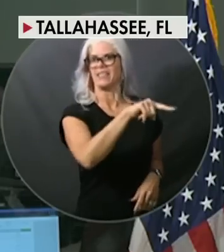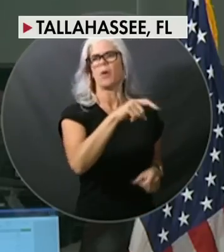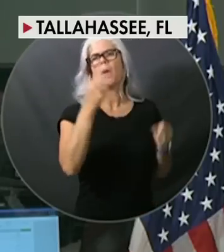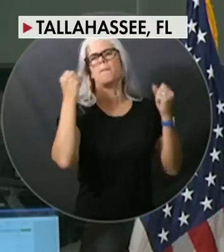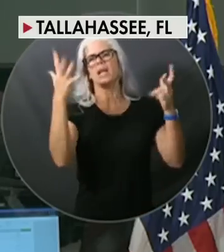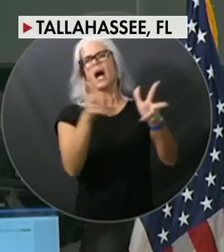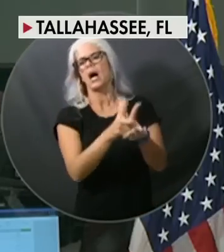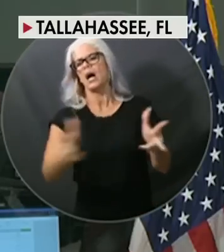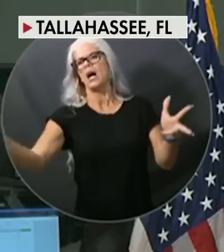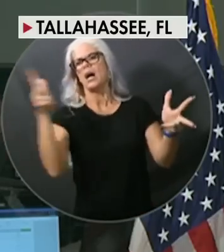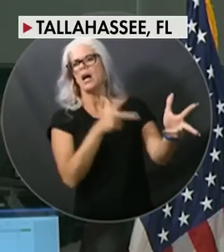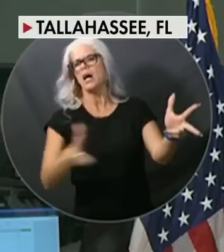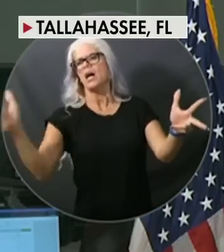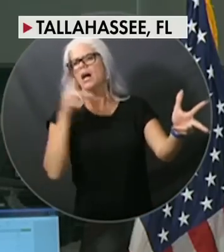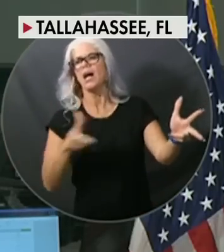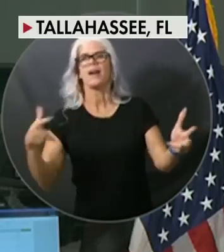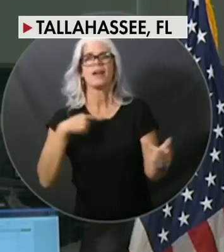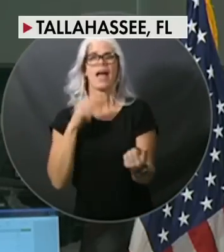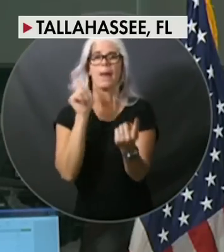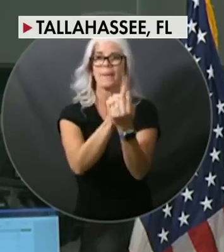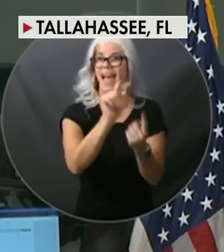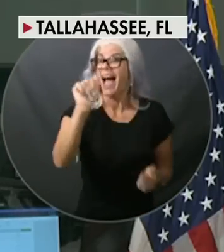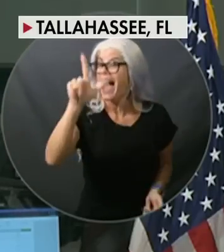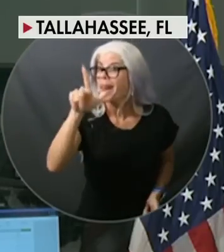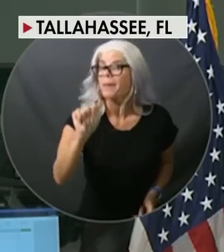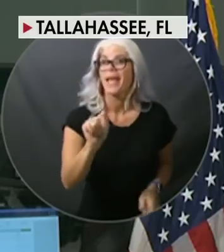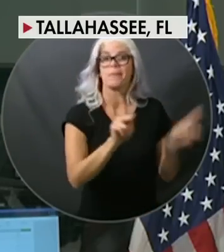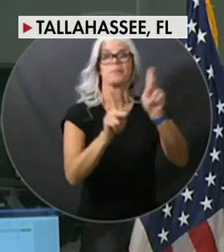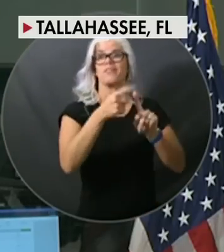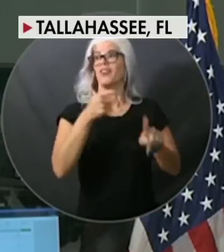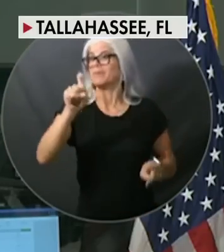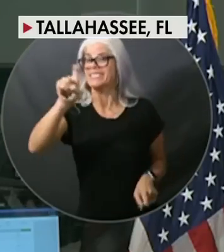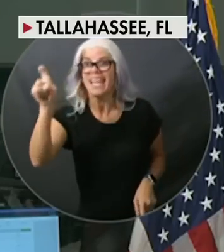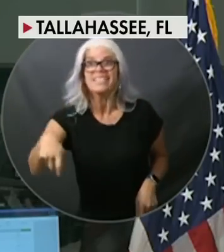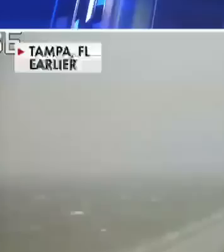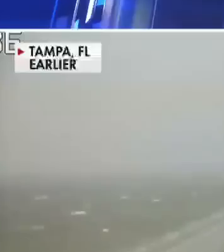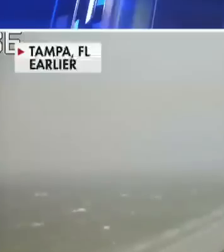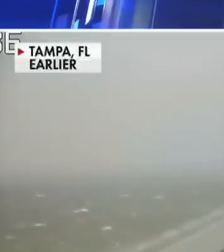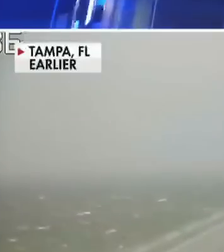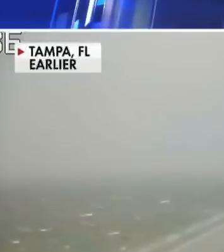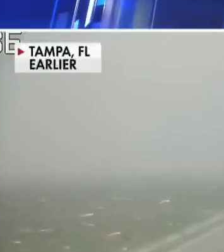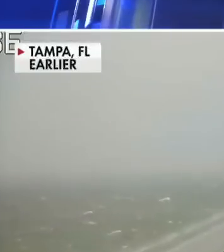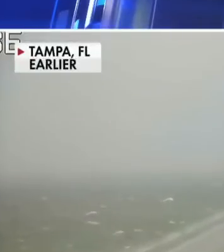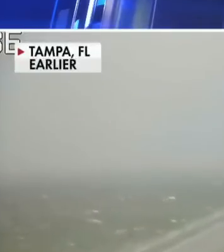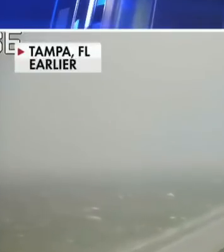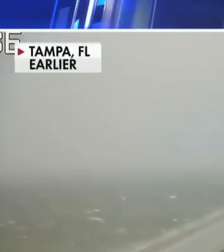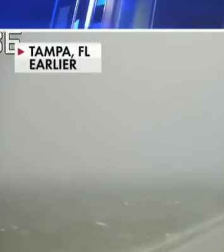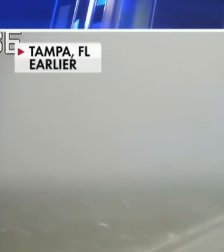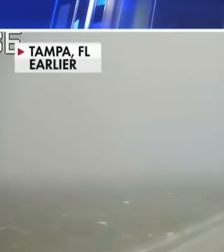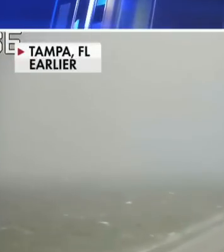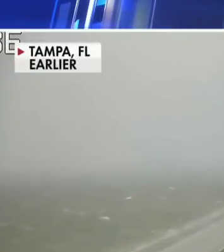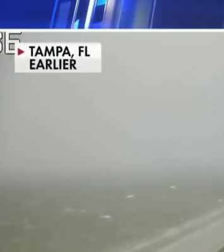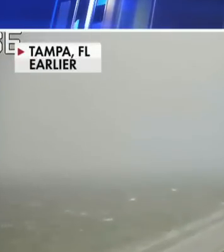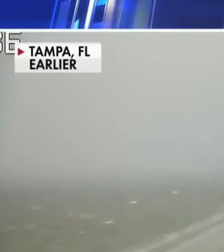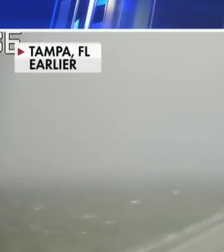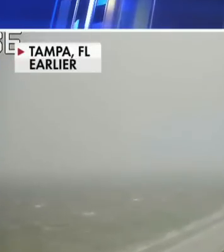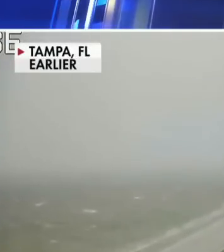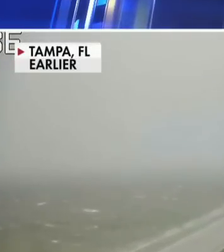THESE ARE GREAT FOLKS. THEY'RE COMING FROM ALL ACROSS THE COUNTRY. I MEAN, I MEANT PEOPLE FROM ALABAMA, FROM TEXAS, FROM